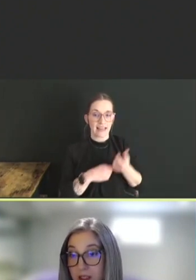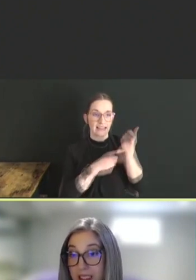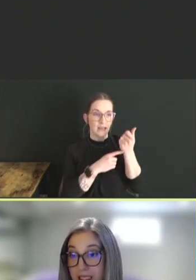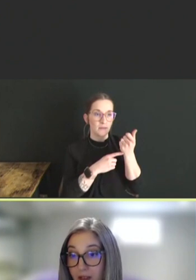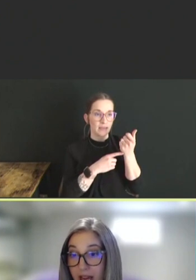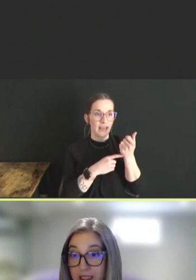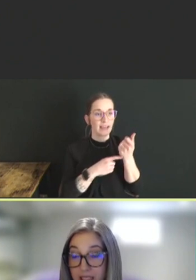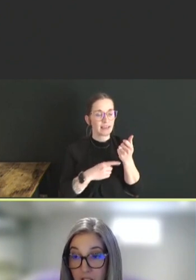D vaccinations.